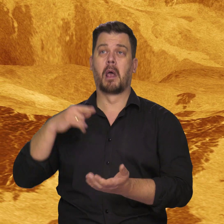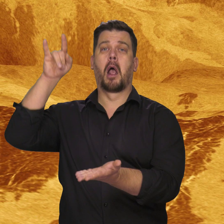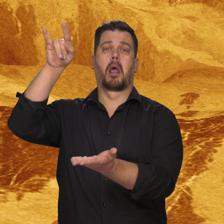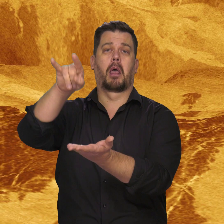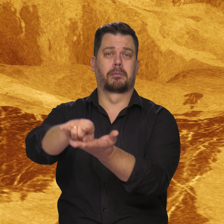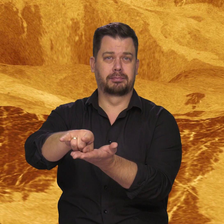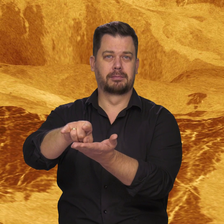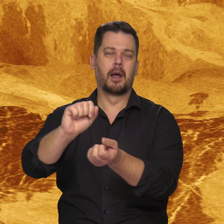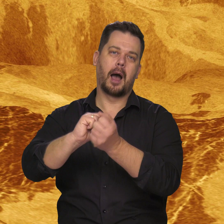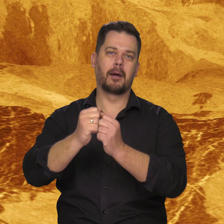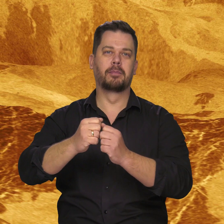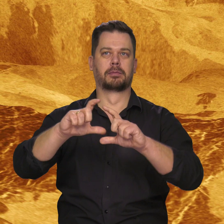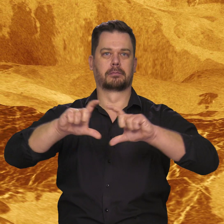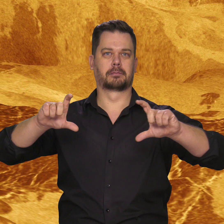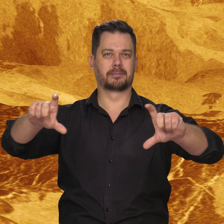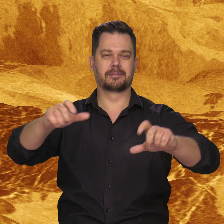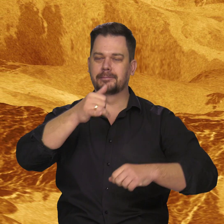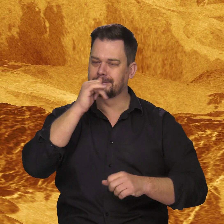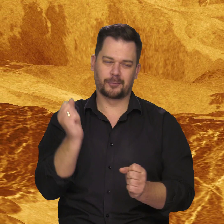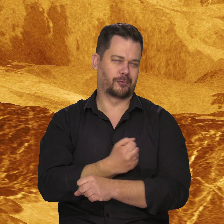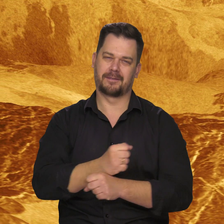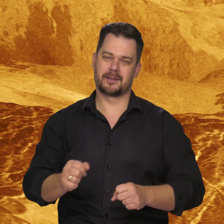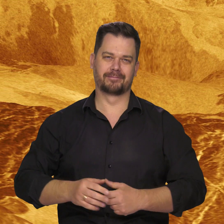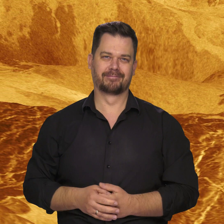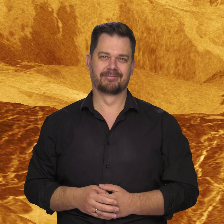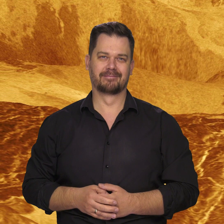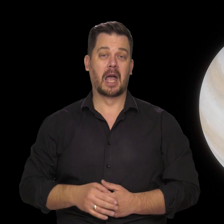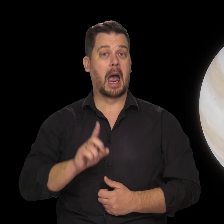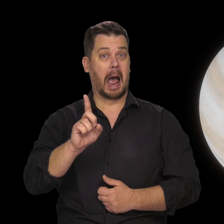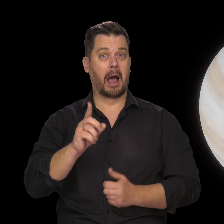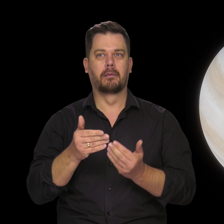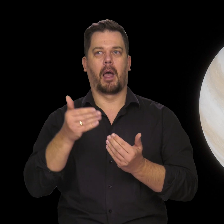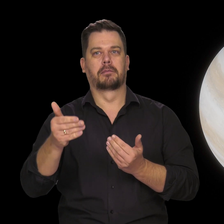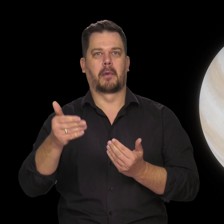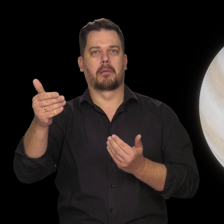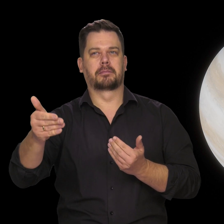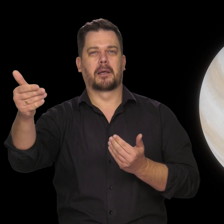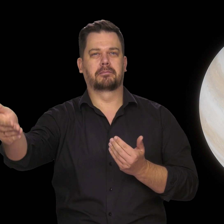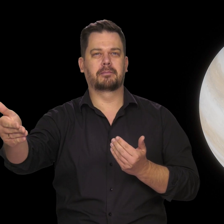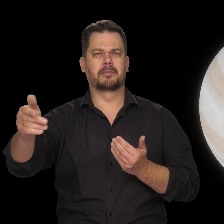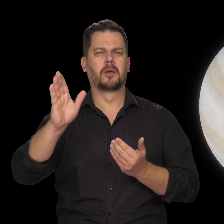that landing humans there, let alone building permanent bases, is impossible. On the other hand, the remaining planets,